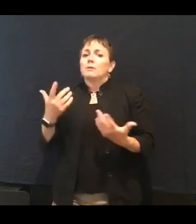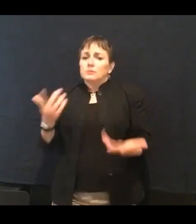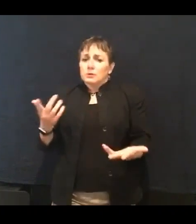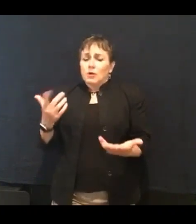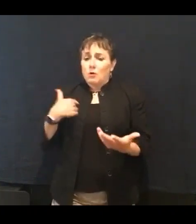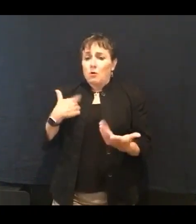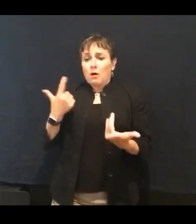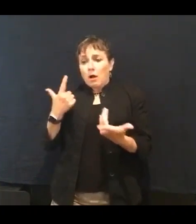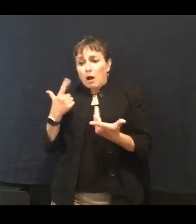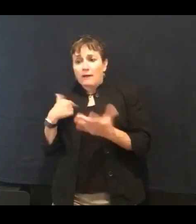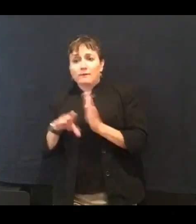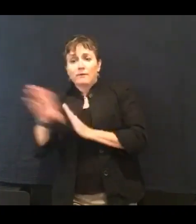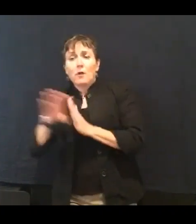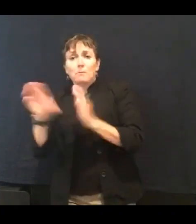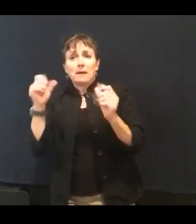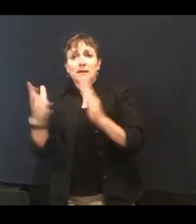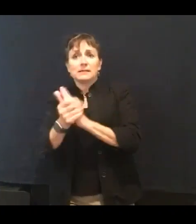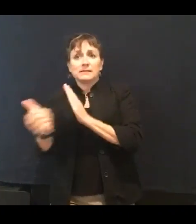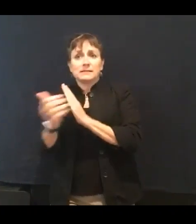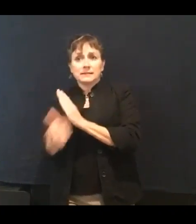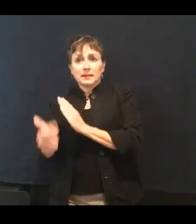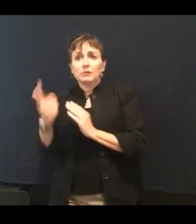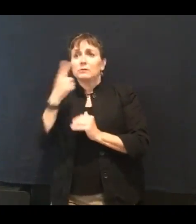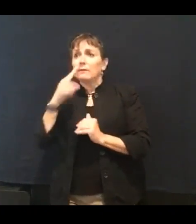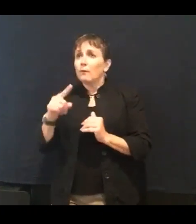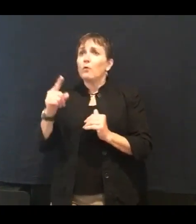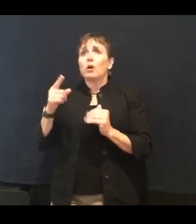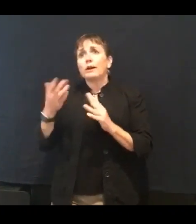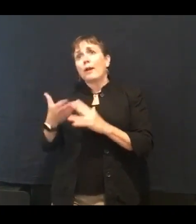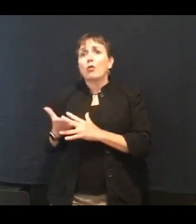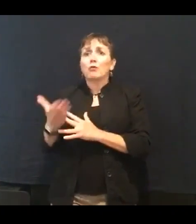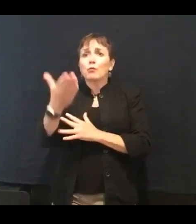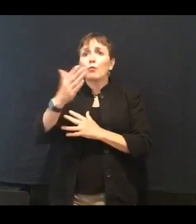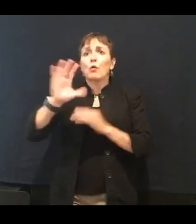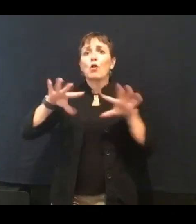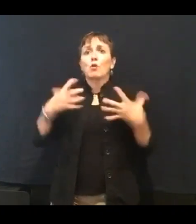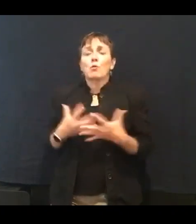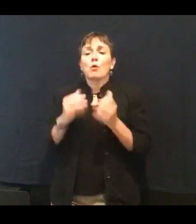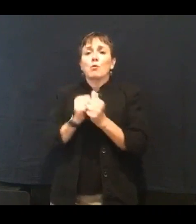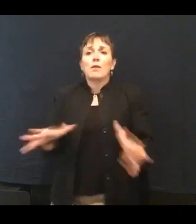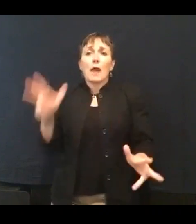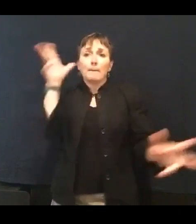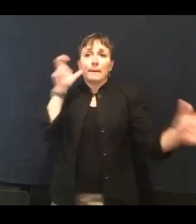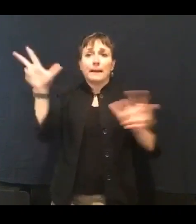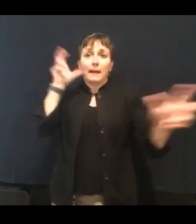of the complex skills necessary to navigate the world without full auditory function.